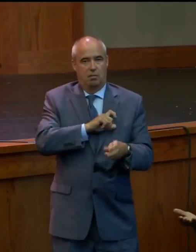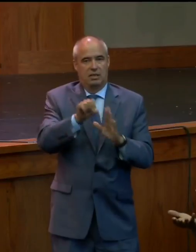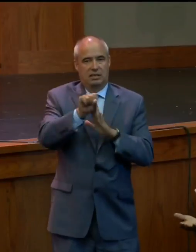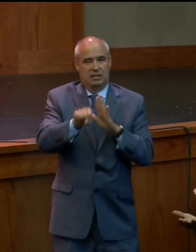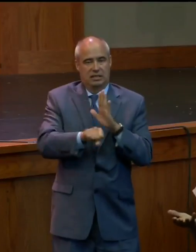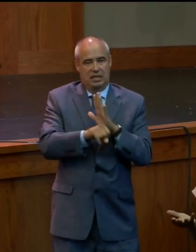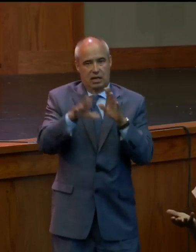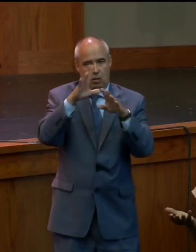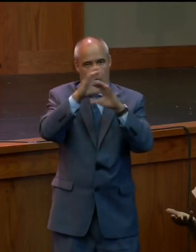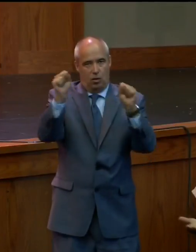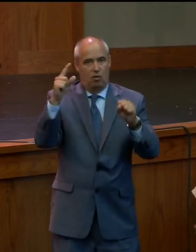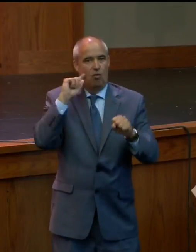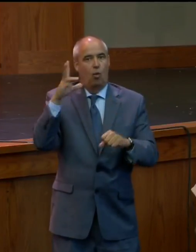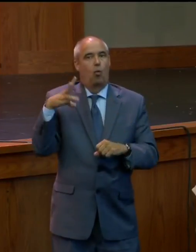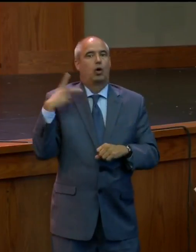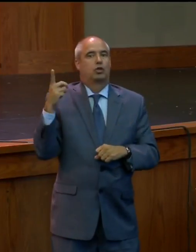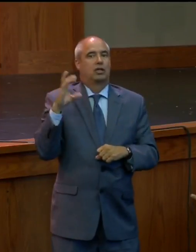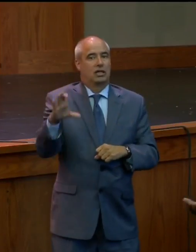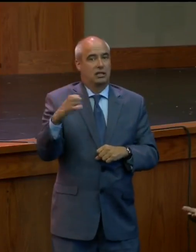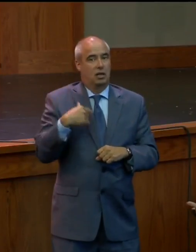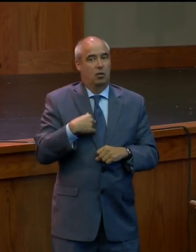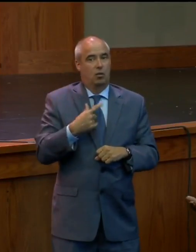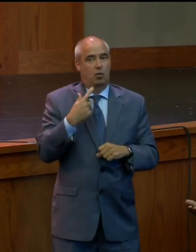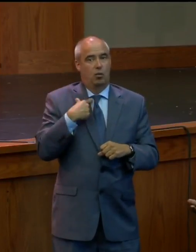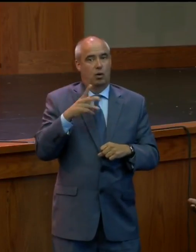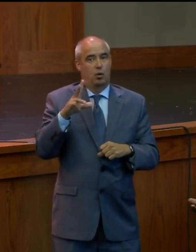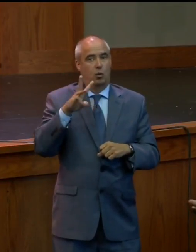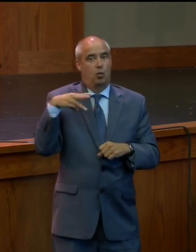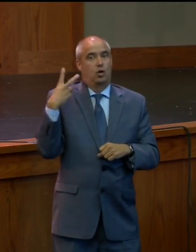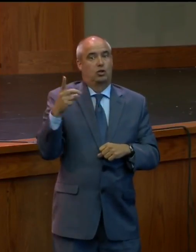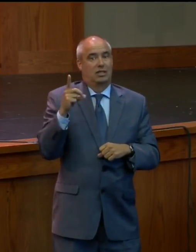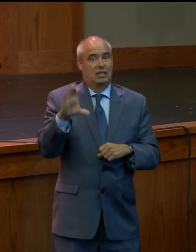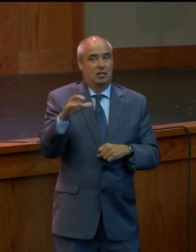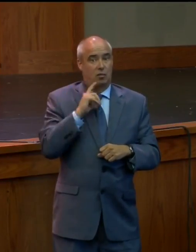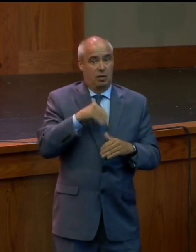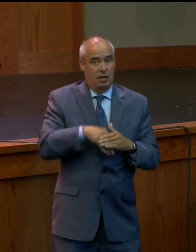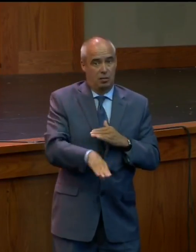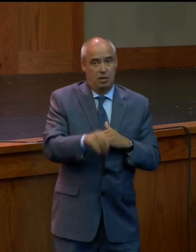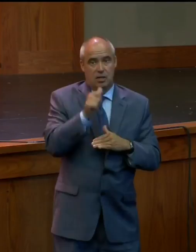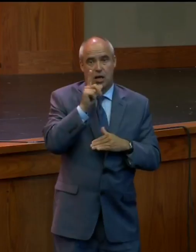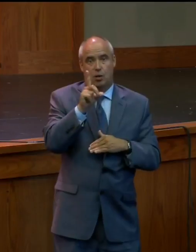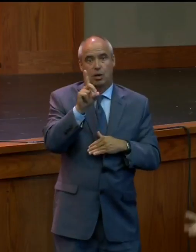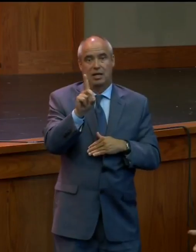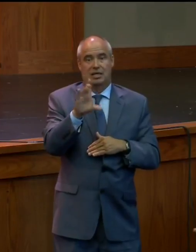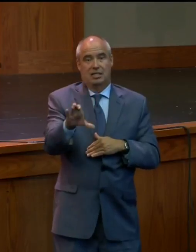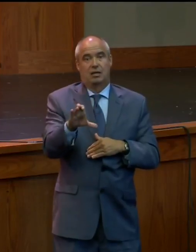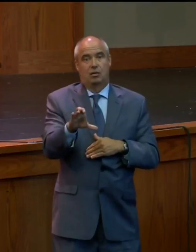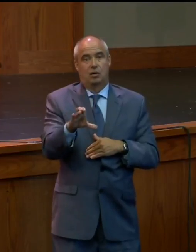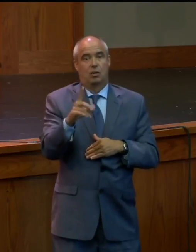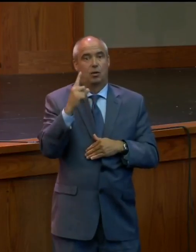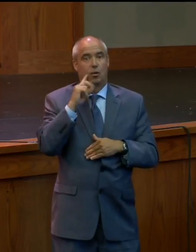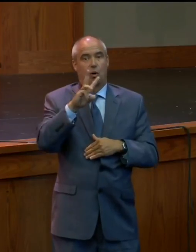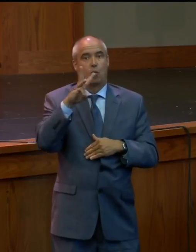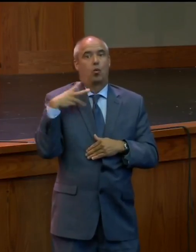IF I PUT WASHINGTON IN AND DON'T DO D.C. QUICKLY, YOU KNOW WHAT COMES UP.